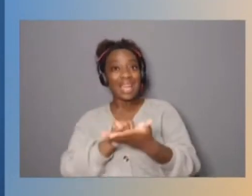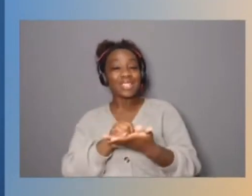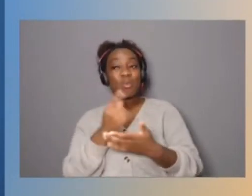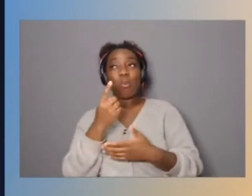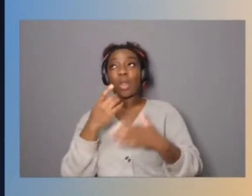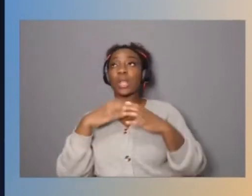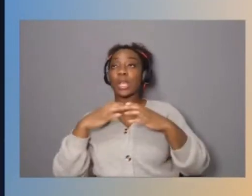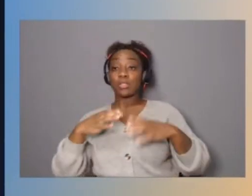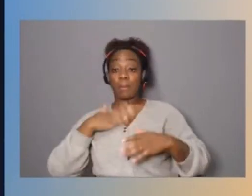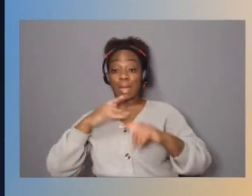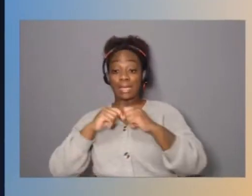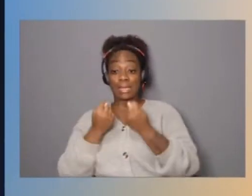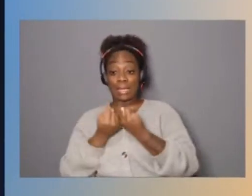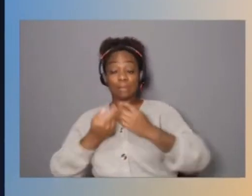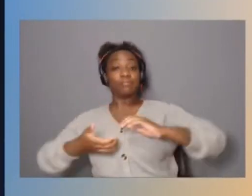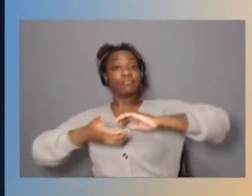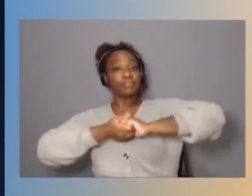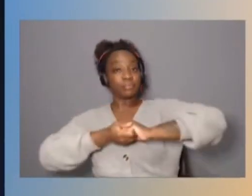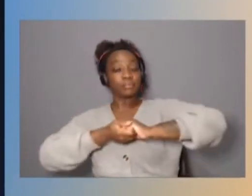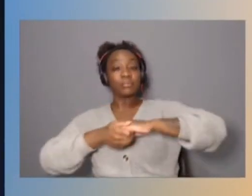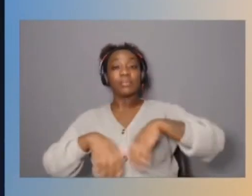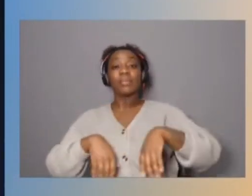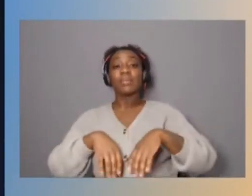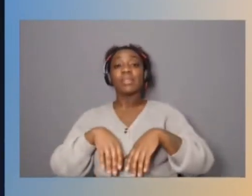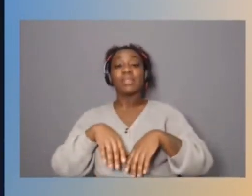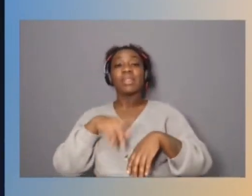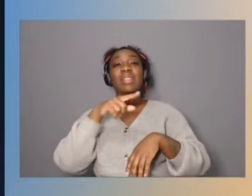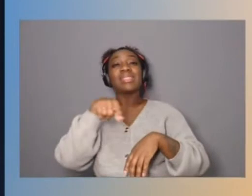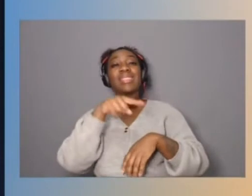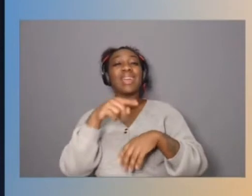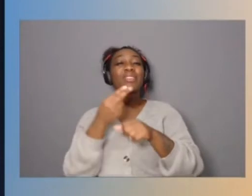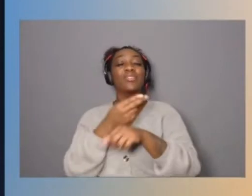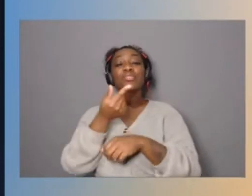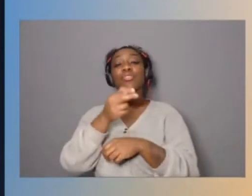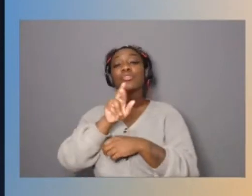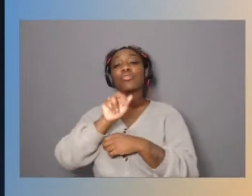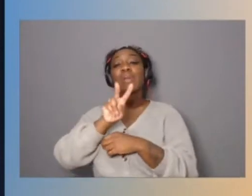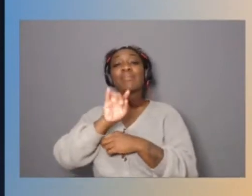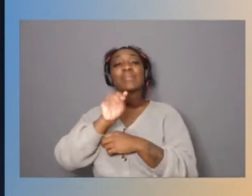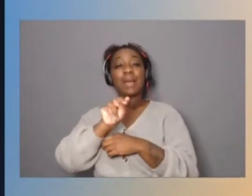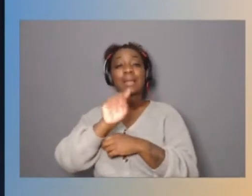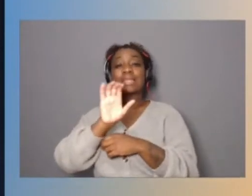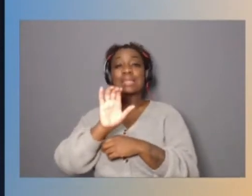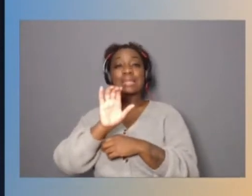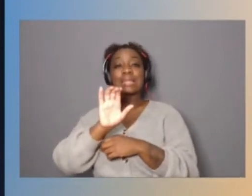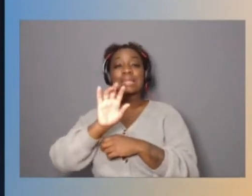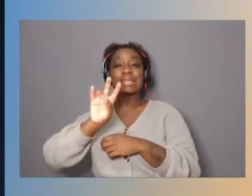and they tested Graviton3-based C7g instances and found that it's ideal for workloads